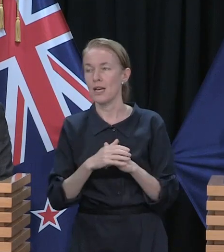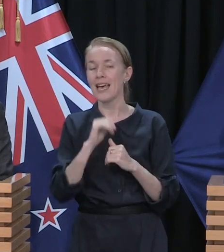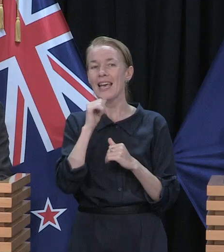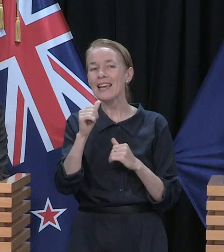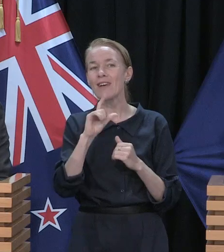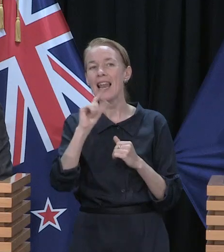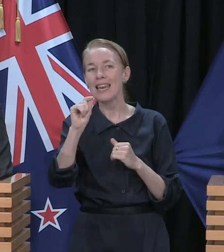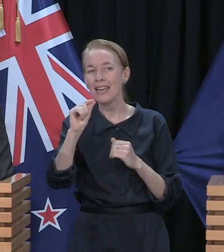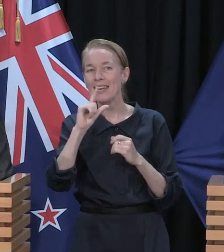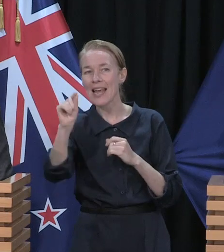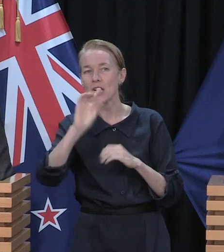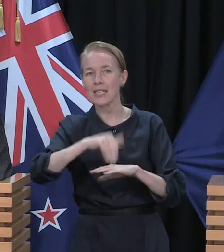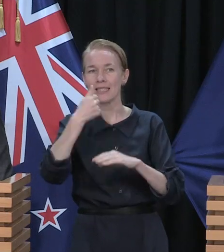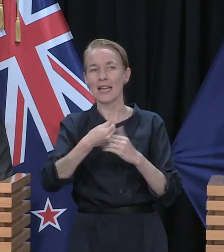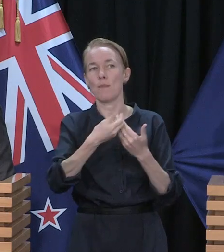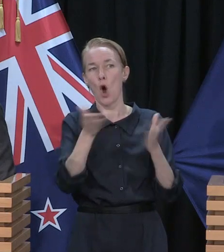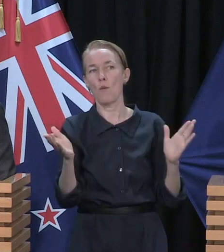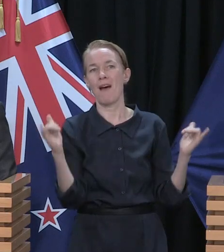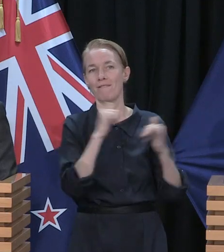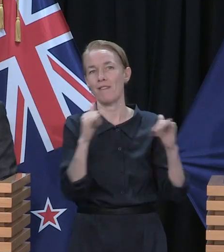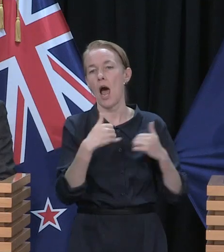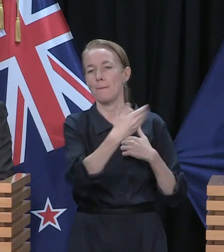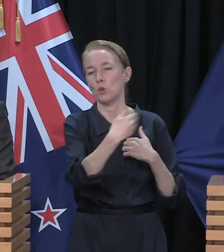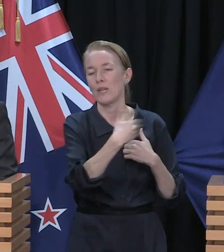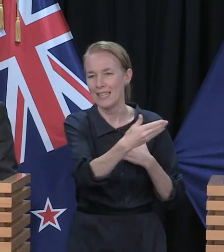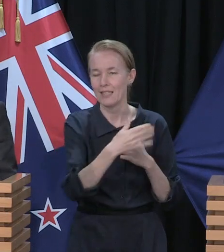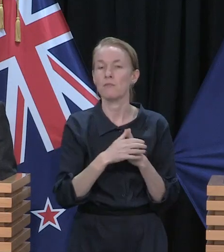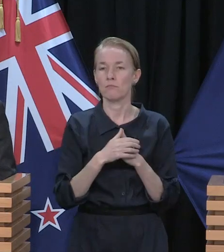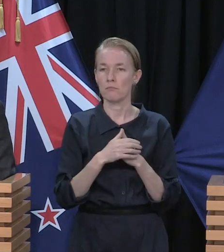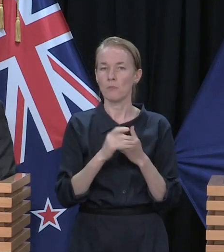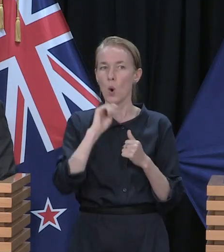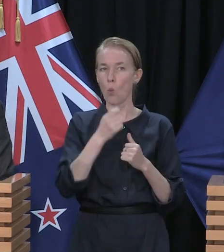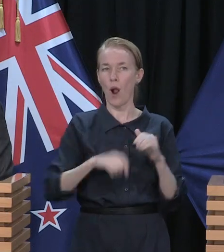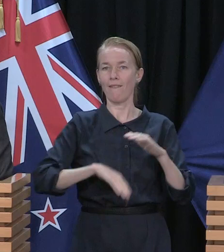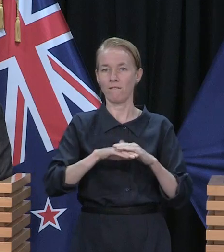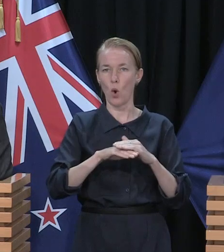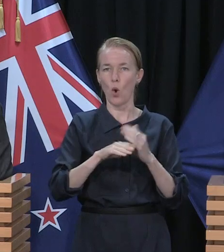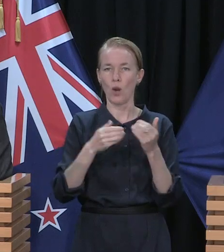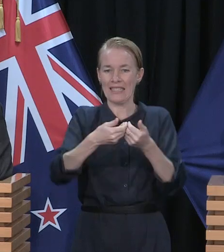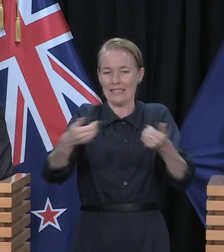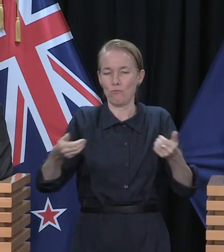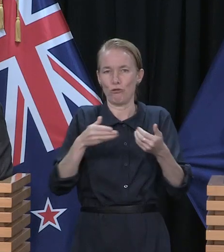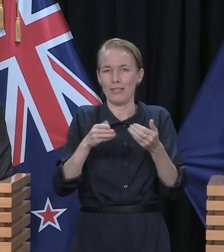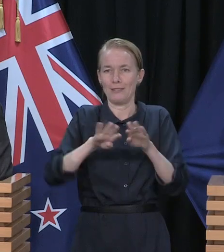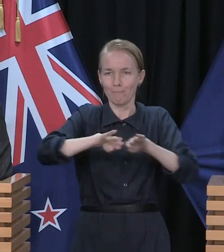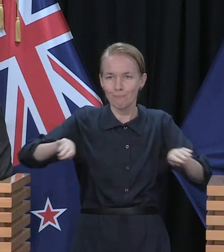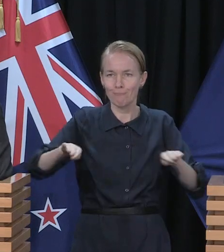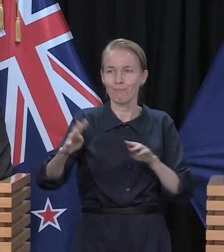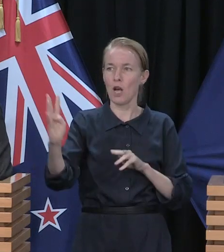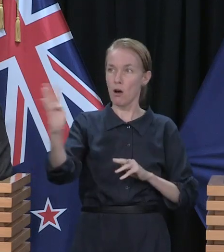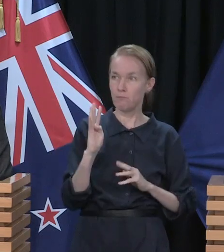we have situations where we are - we have a safe zone travel, for example, and I think there's been some comment on that, that they